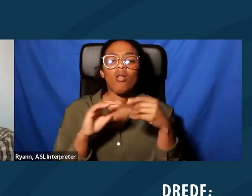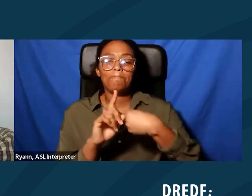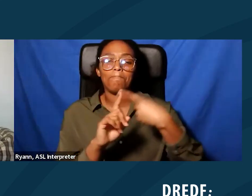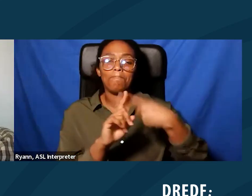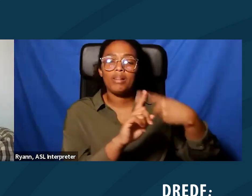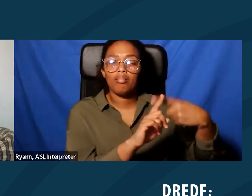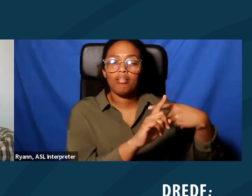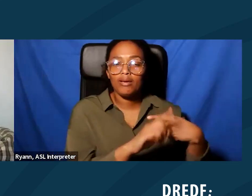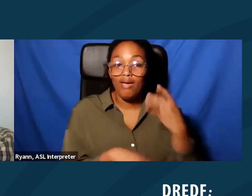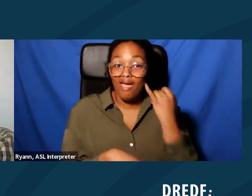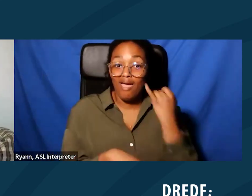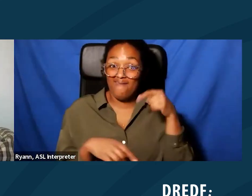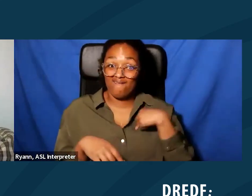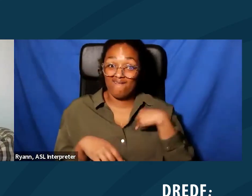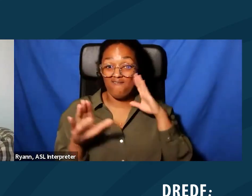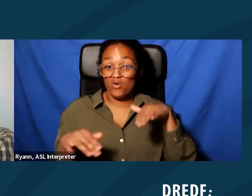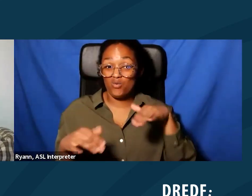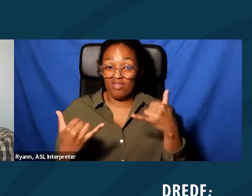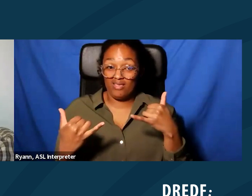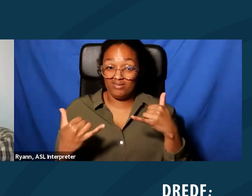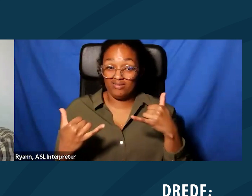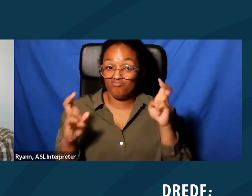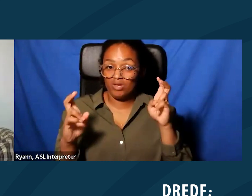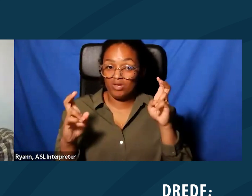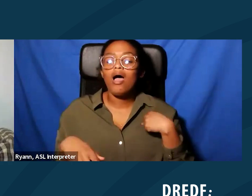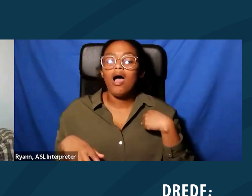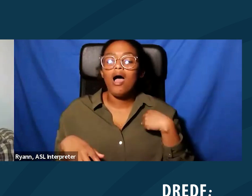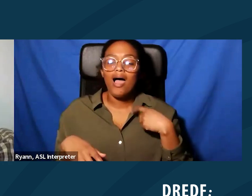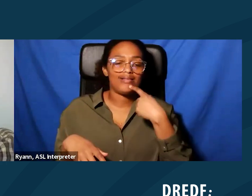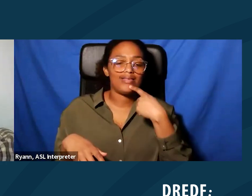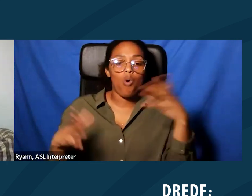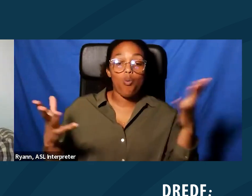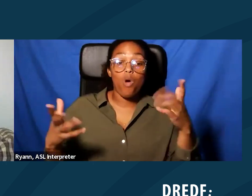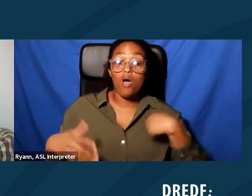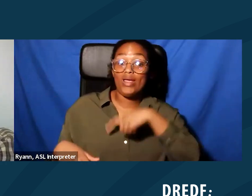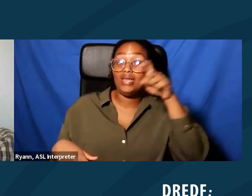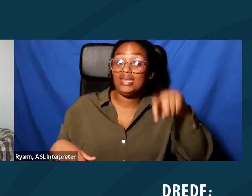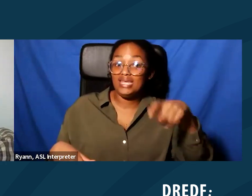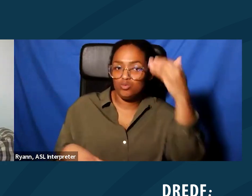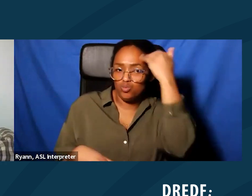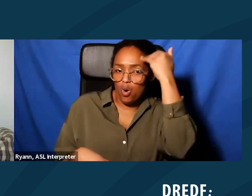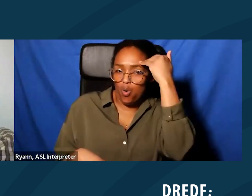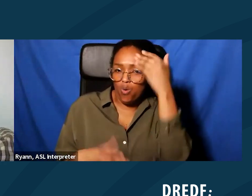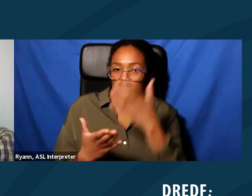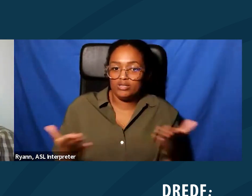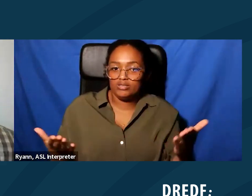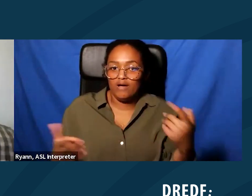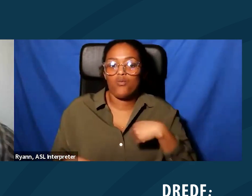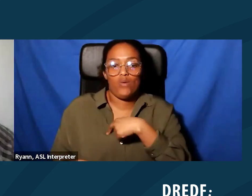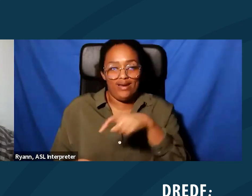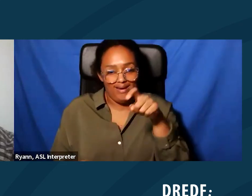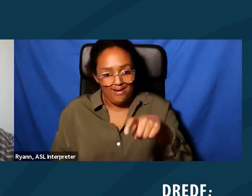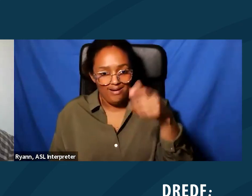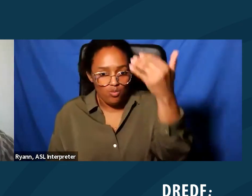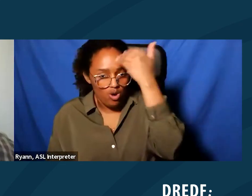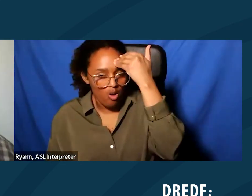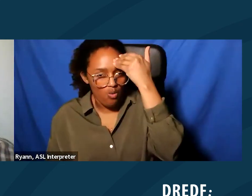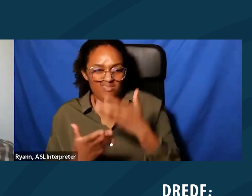"What we need to know. What we know." All right. This is stuff that we know, all right.